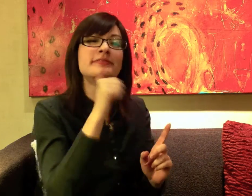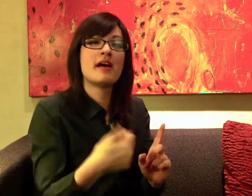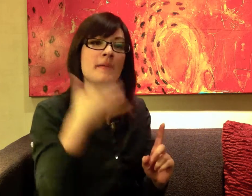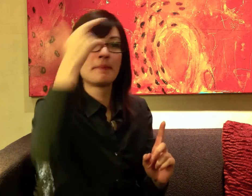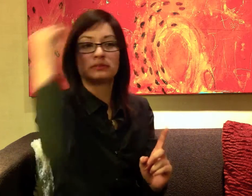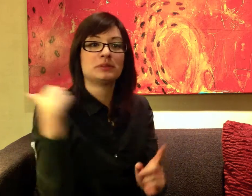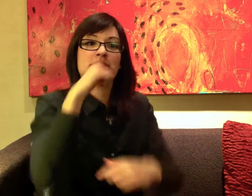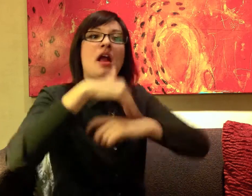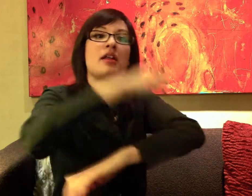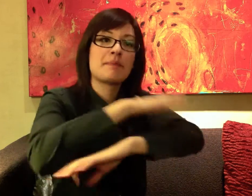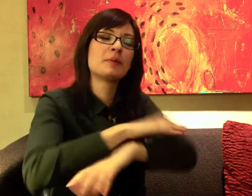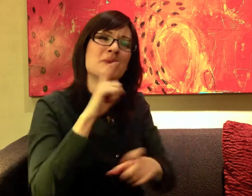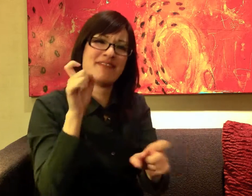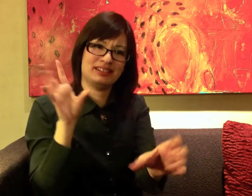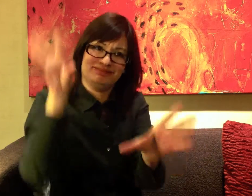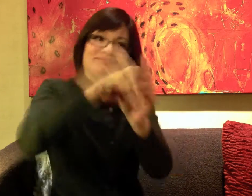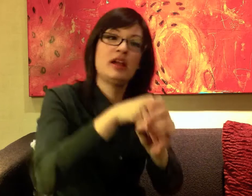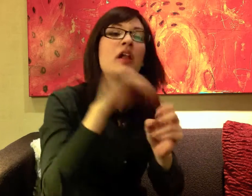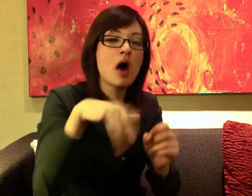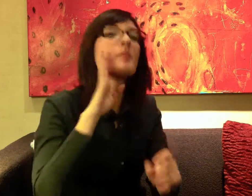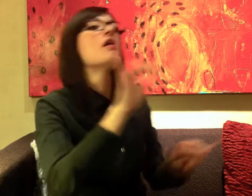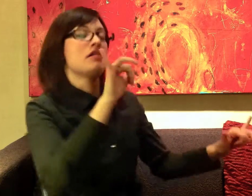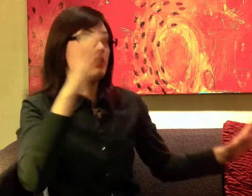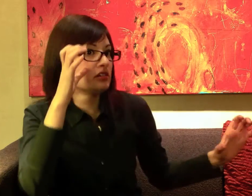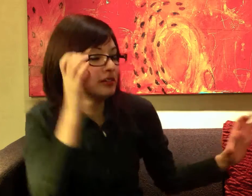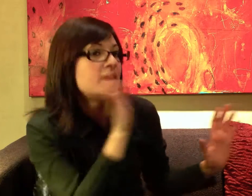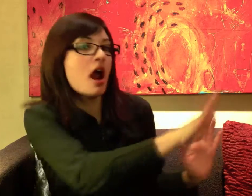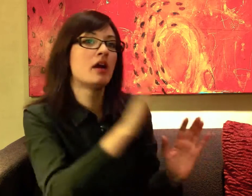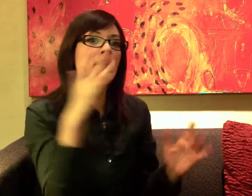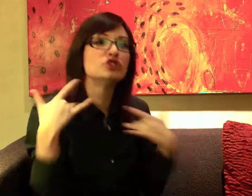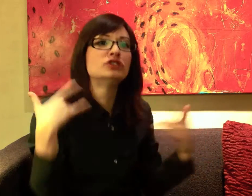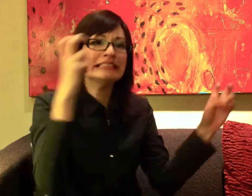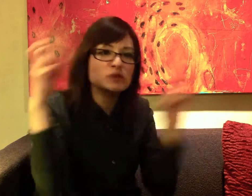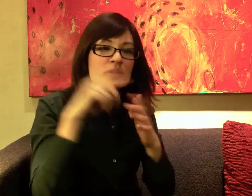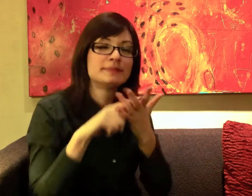because they’re not presented at the table. The more you jumped in, the more likely people will listen to you when it comes to any issues.